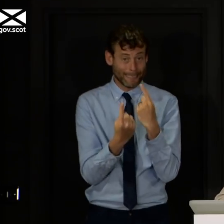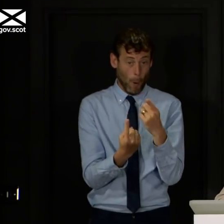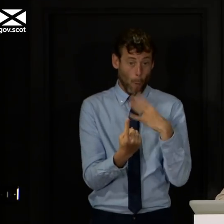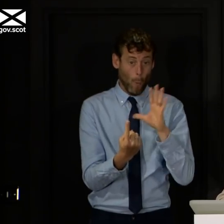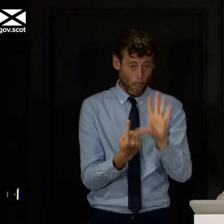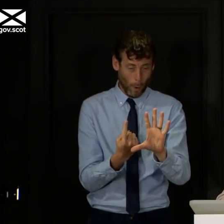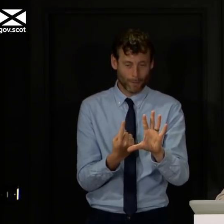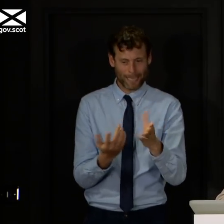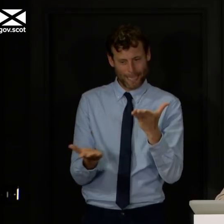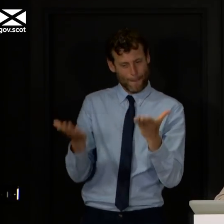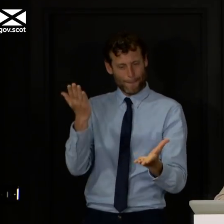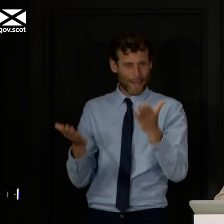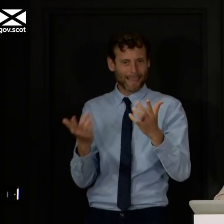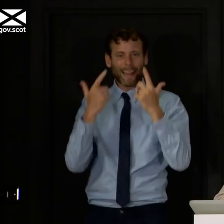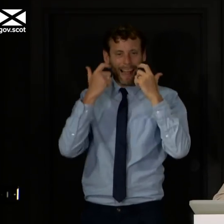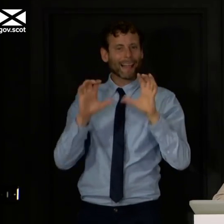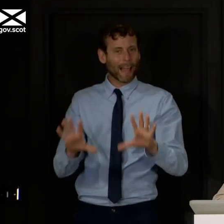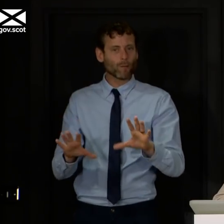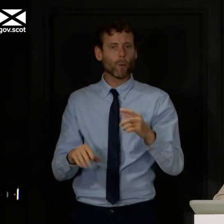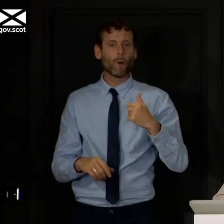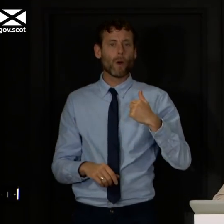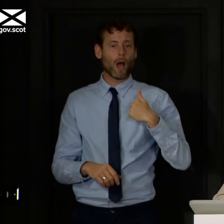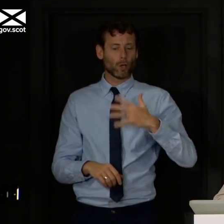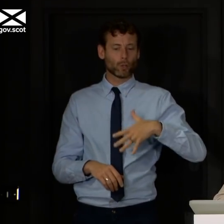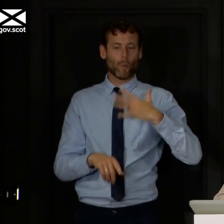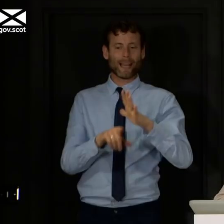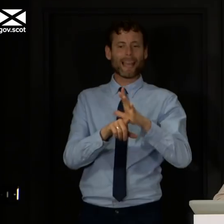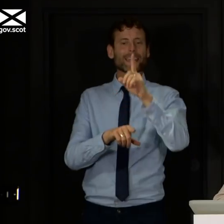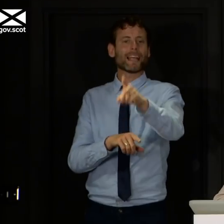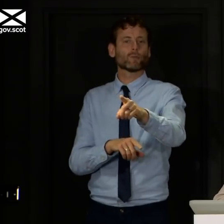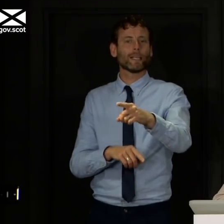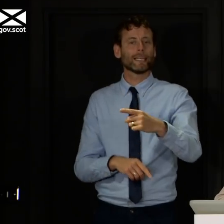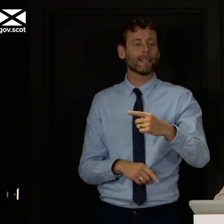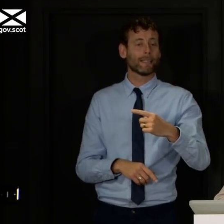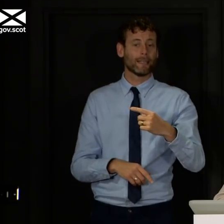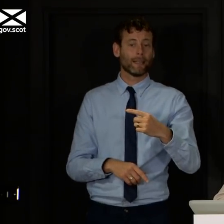So, I am not going to stand here a week out from the review and randomly announce things